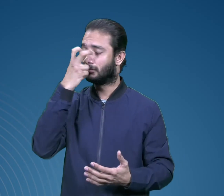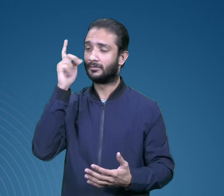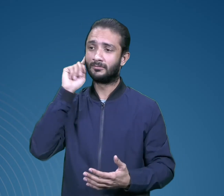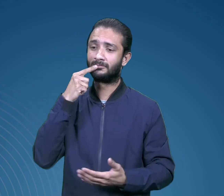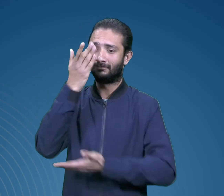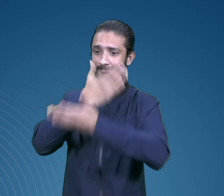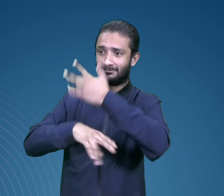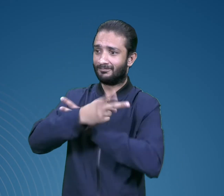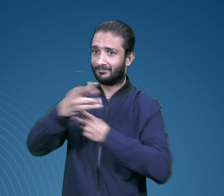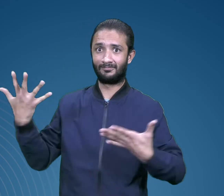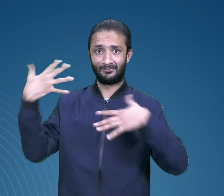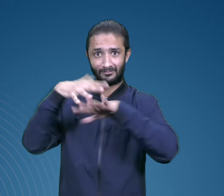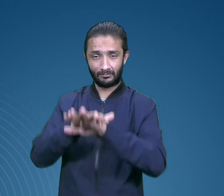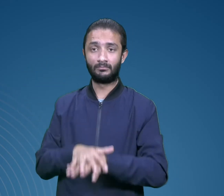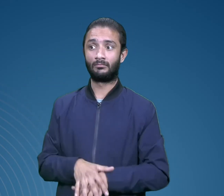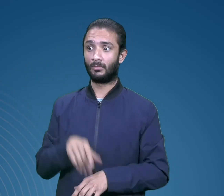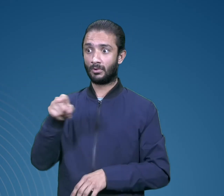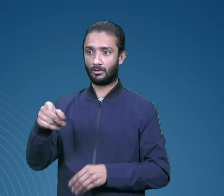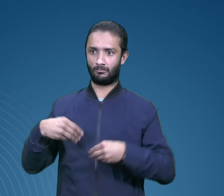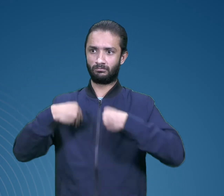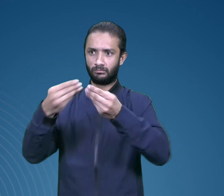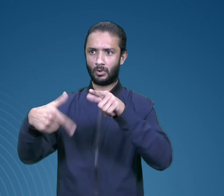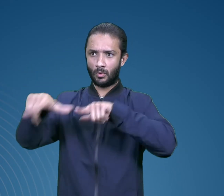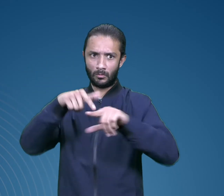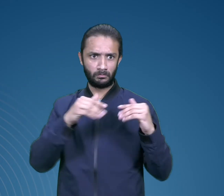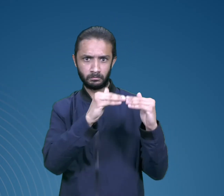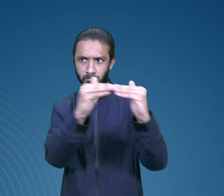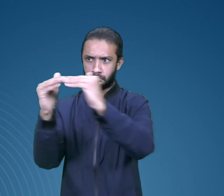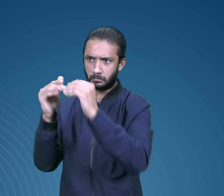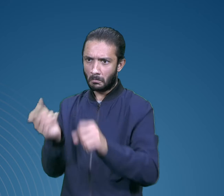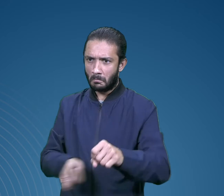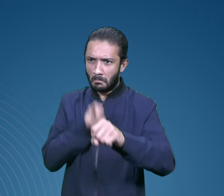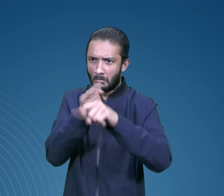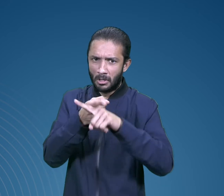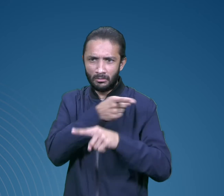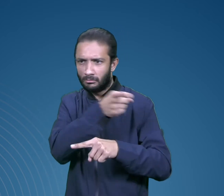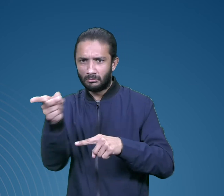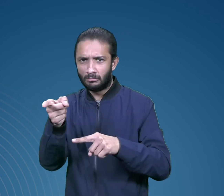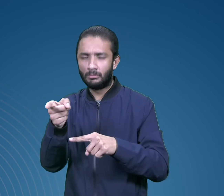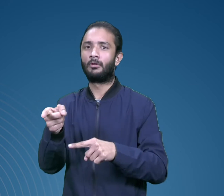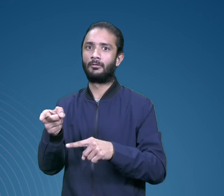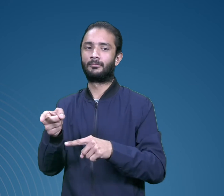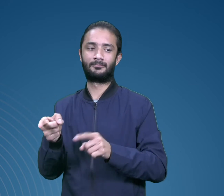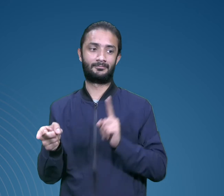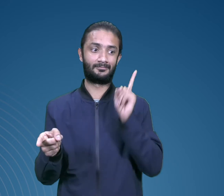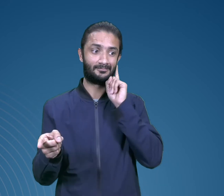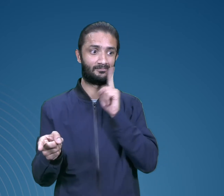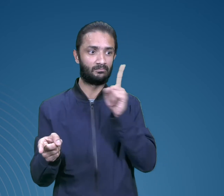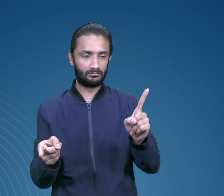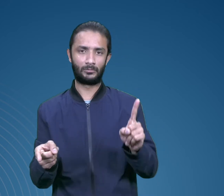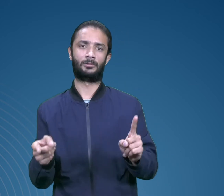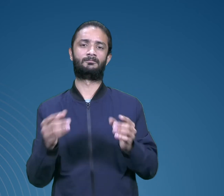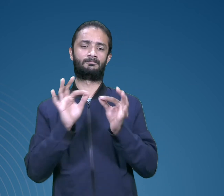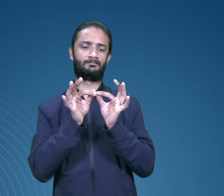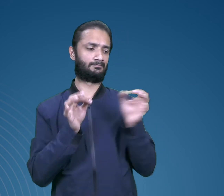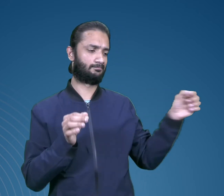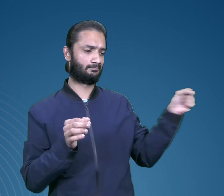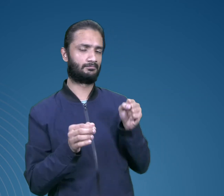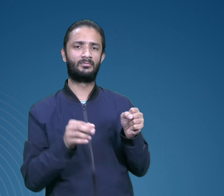Inclusive setups must provide equitable language access. Schools admitting deaf learners need to hire Sign Language Interpreters for language and